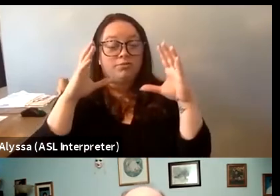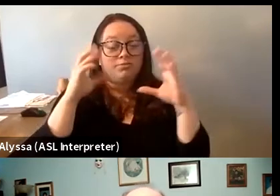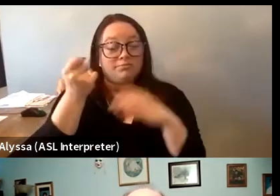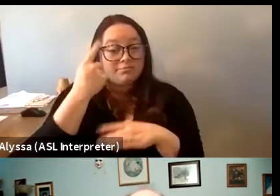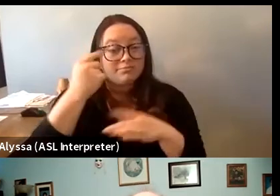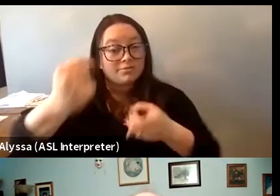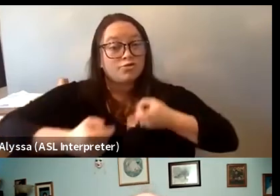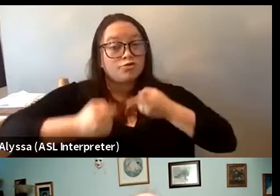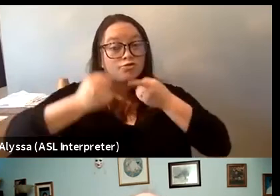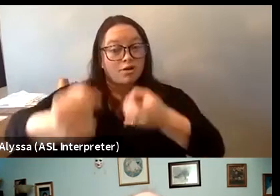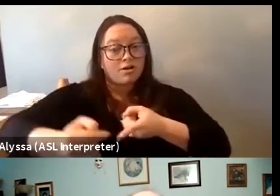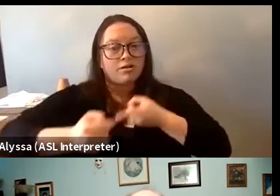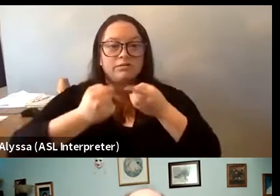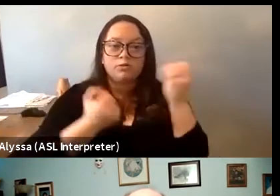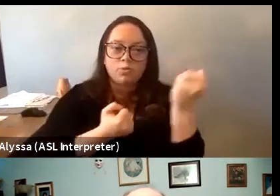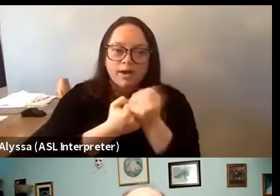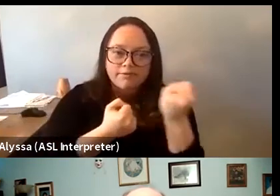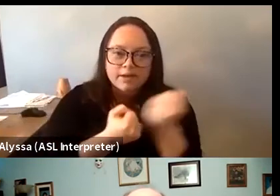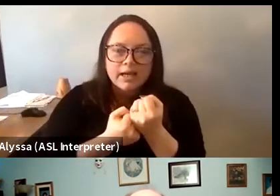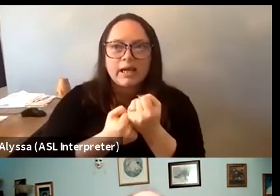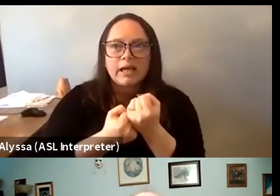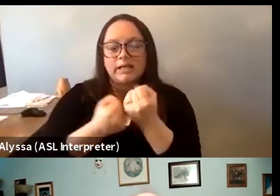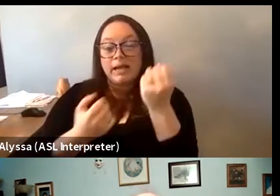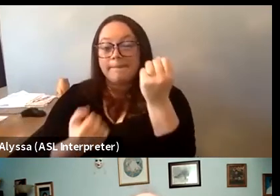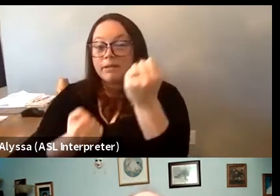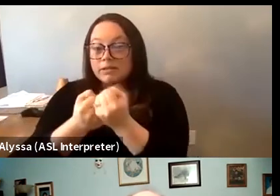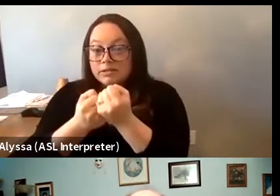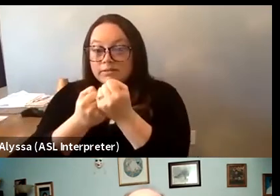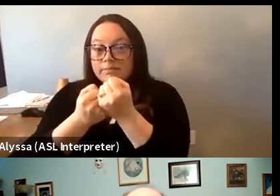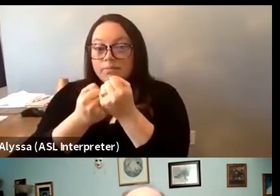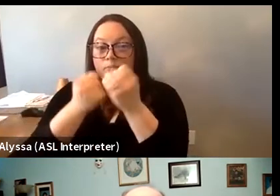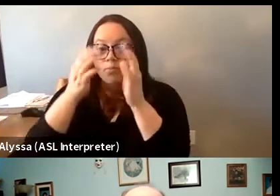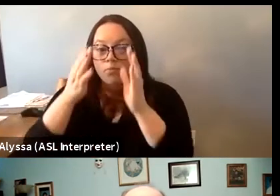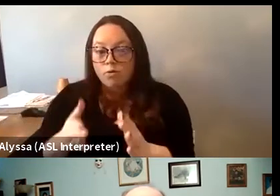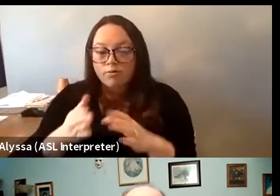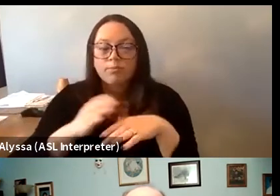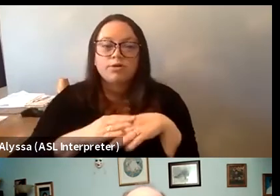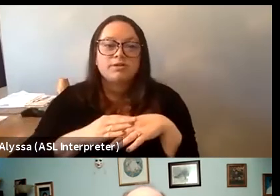advocate to be a supportive parent to factor in your culture